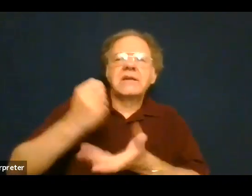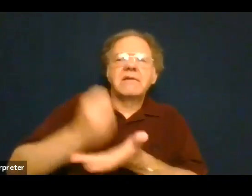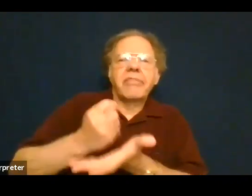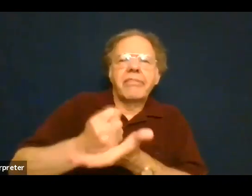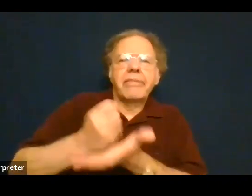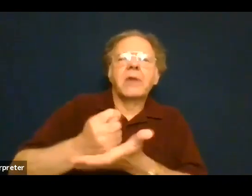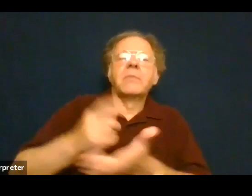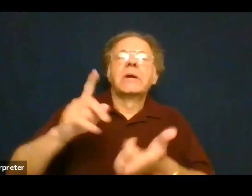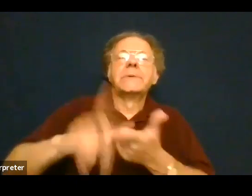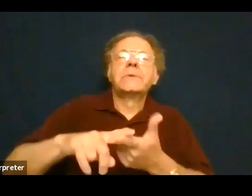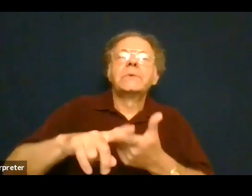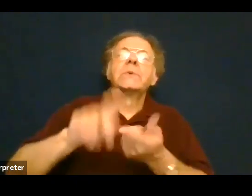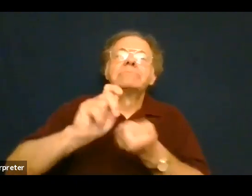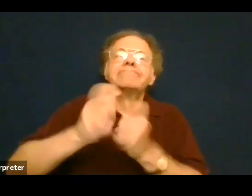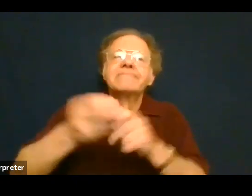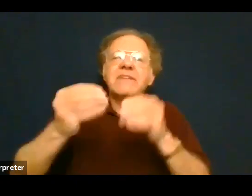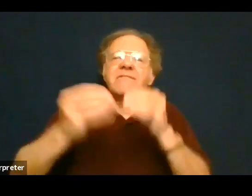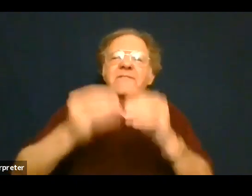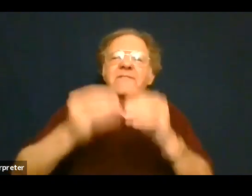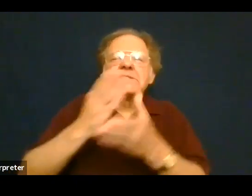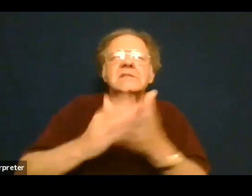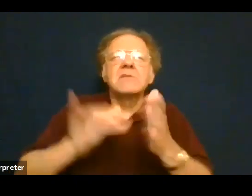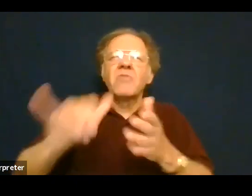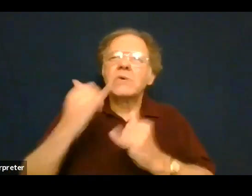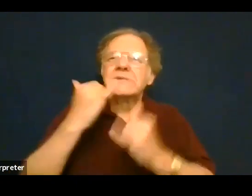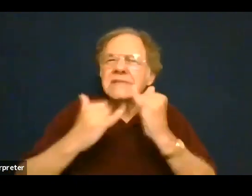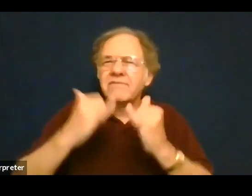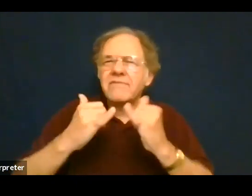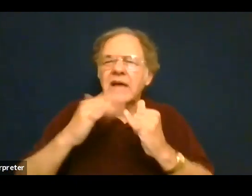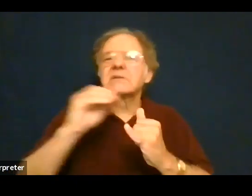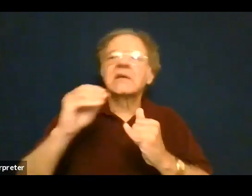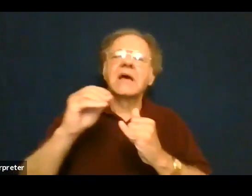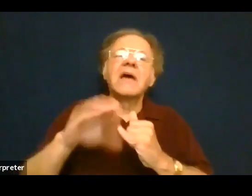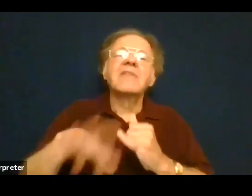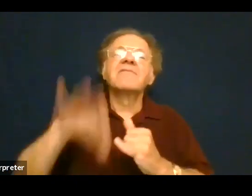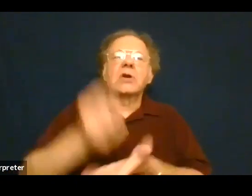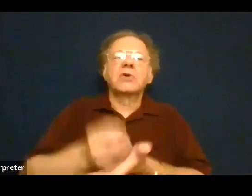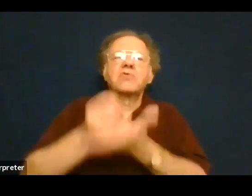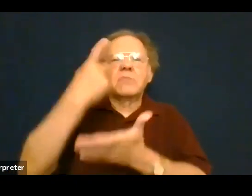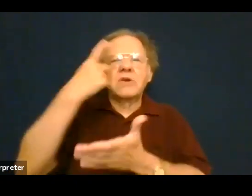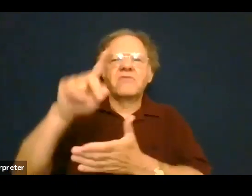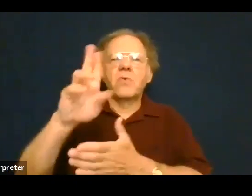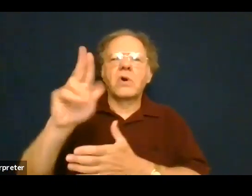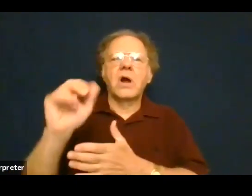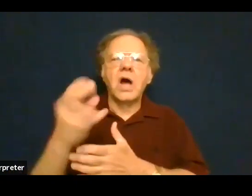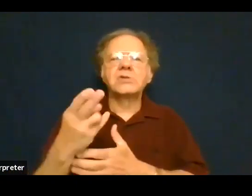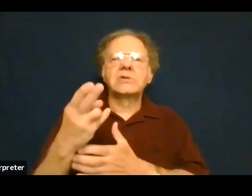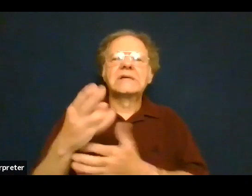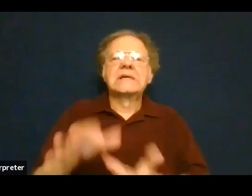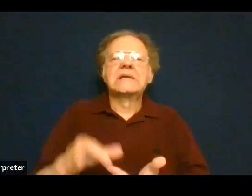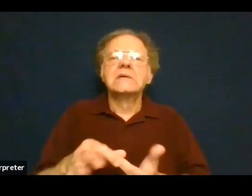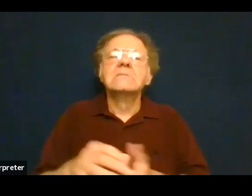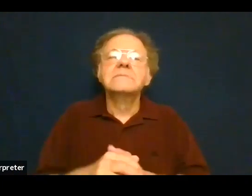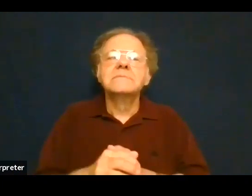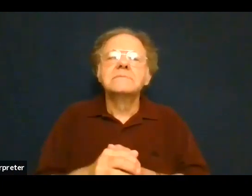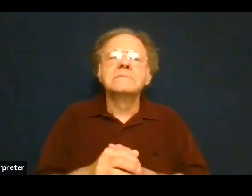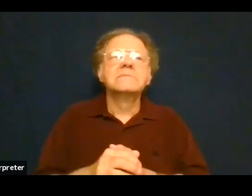of the defects and, eventually, find a treatment for Usher syndrome. Especially Usher 1F. Thank you.